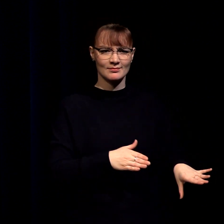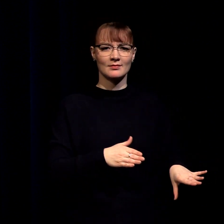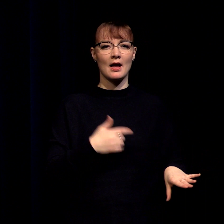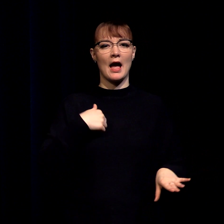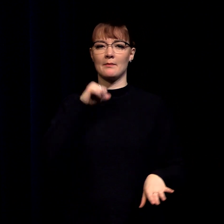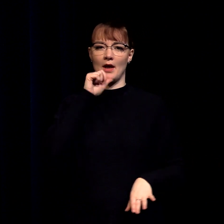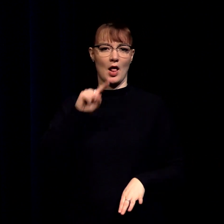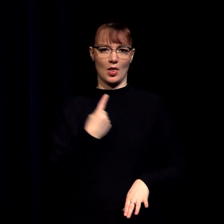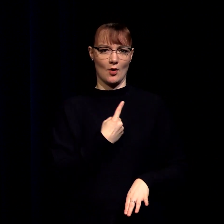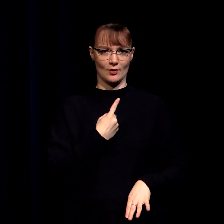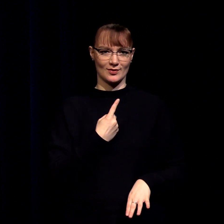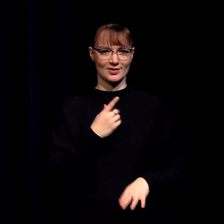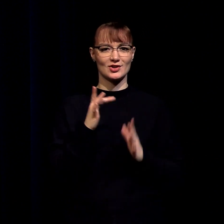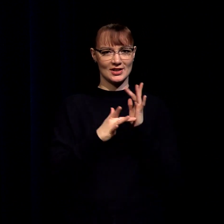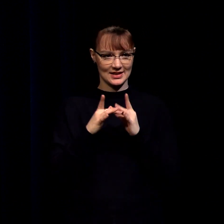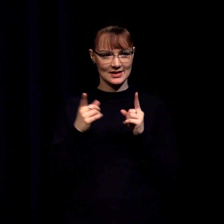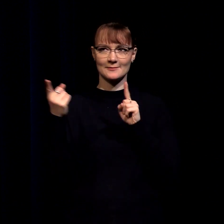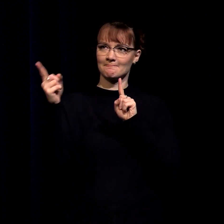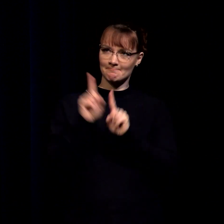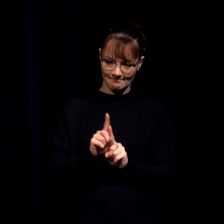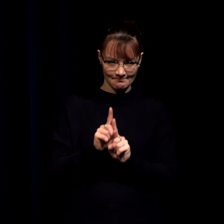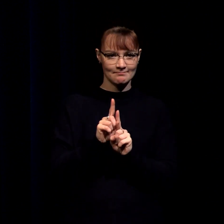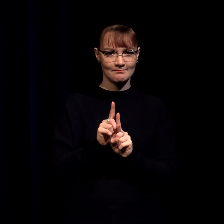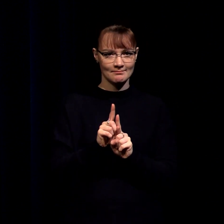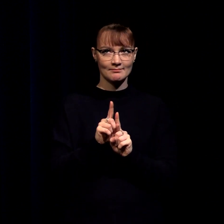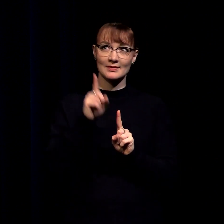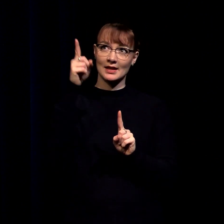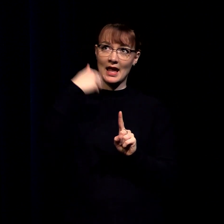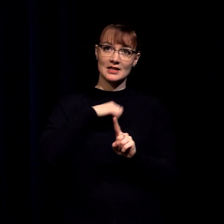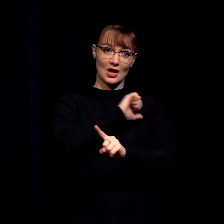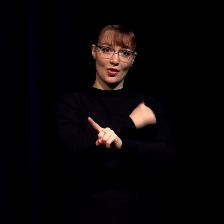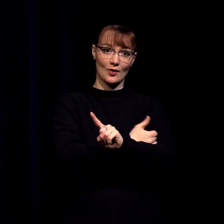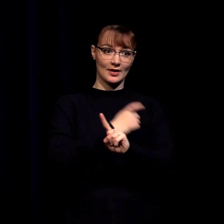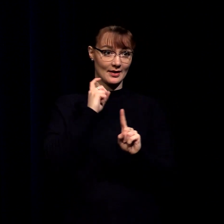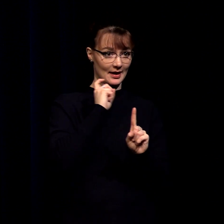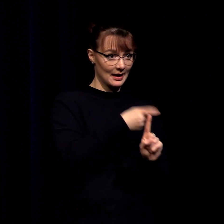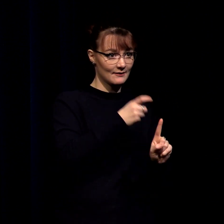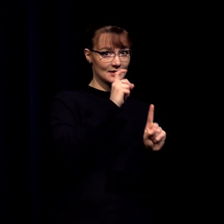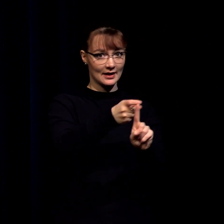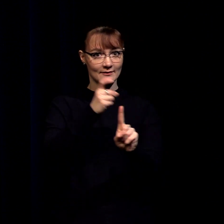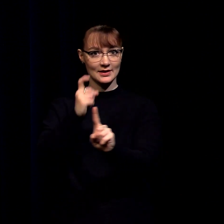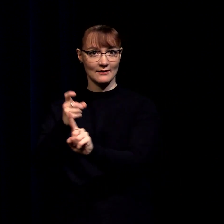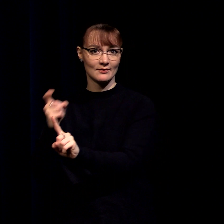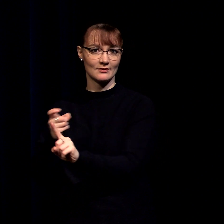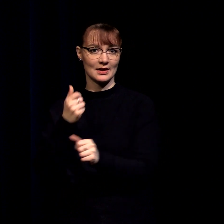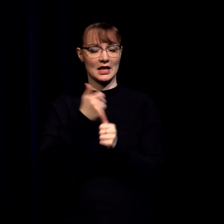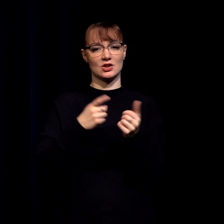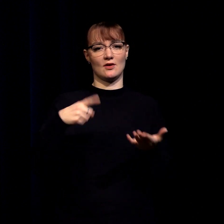an incredible level of authority that he delegates to you. And so we can take charge of these situations, but we need to be